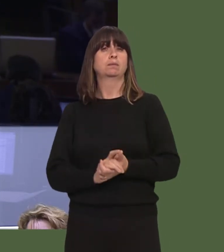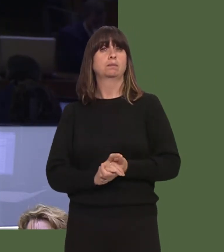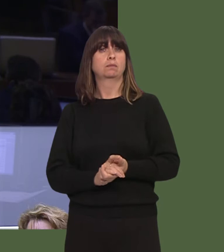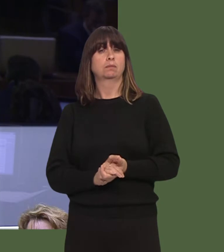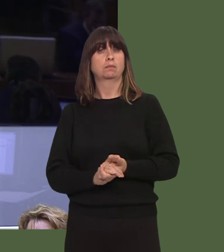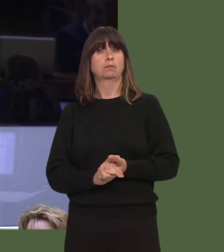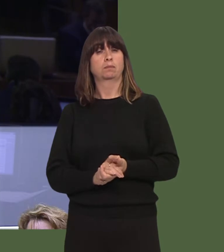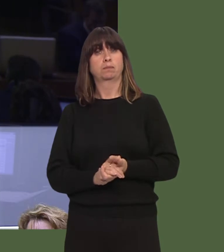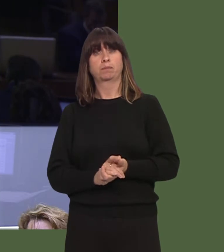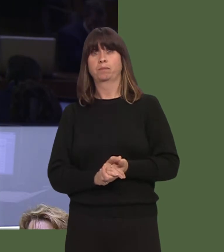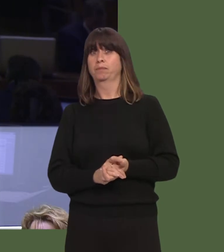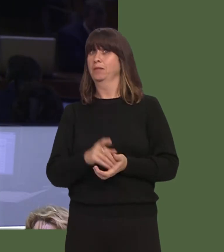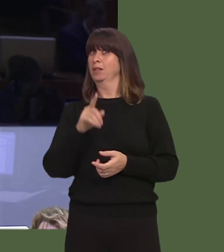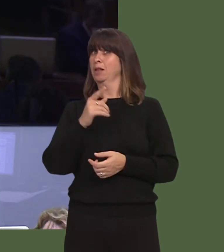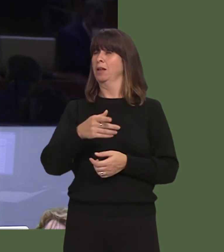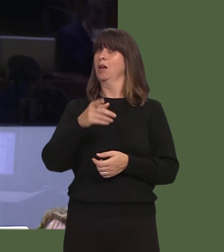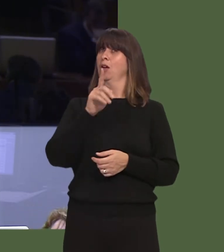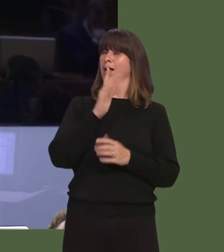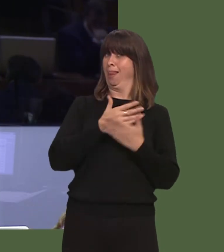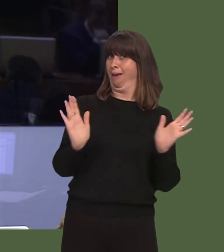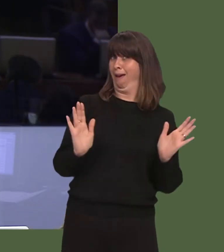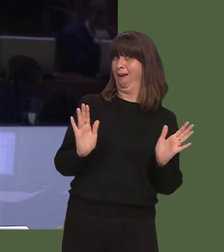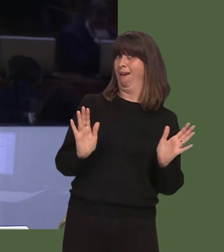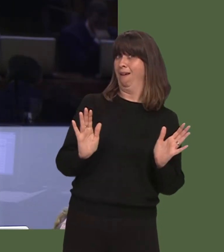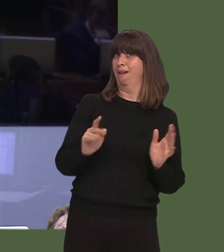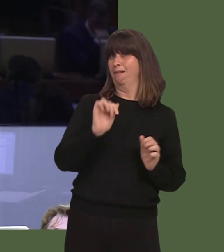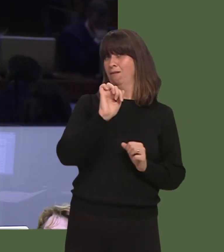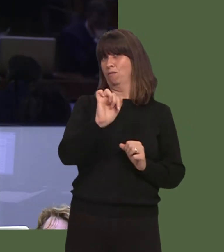Notwithstanding what you said before, isn't it clear, First Minister, from your answer